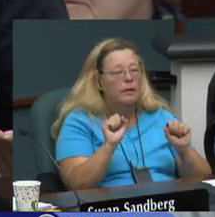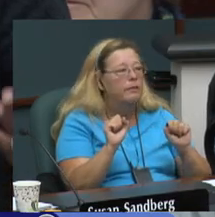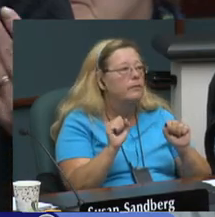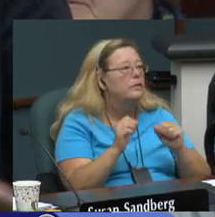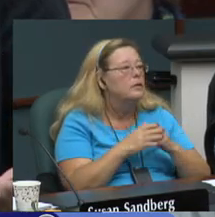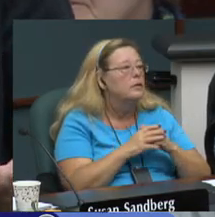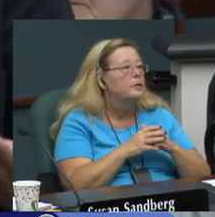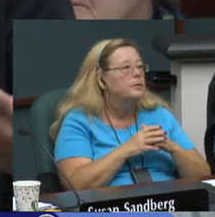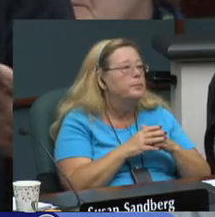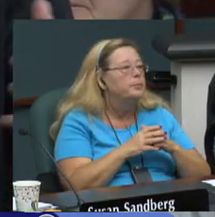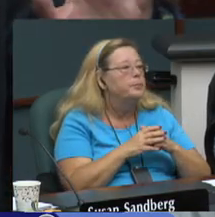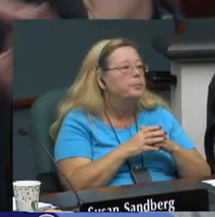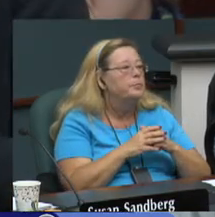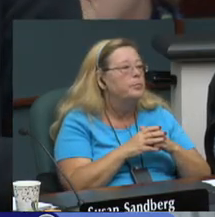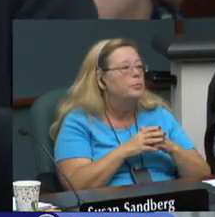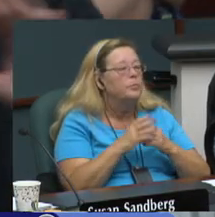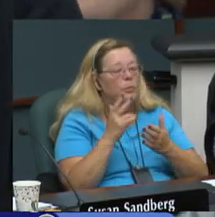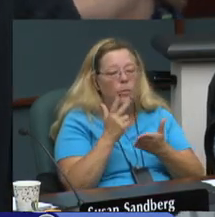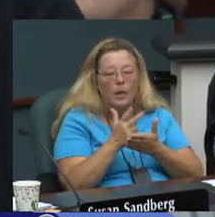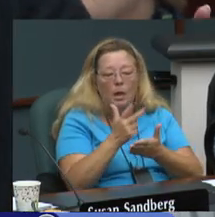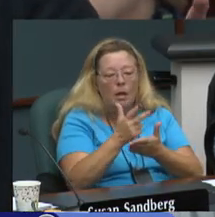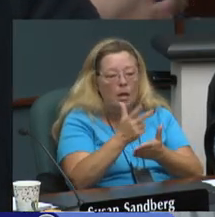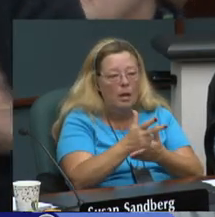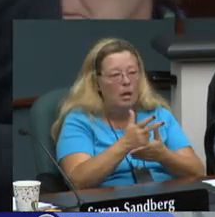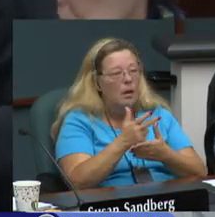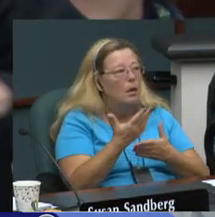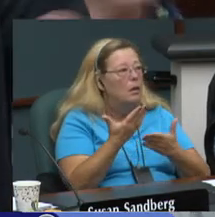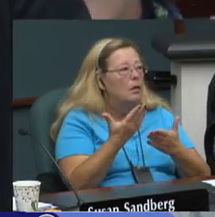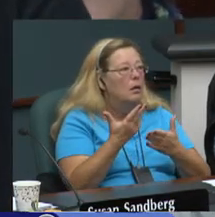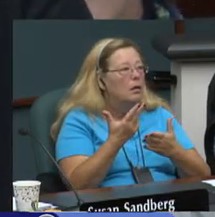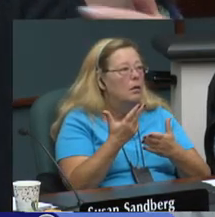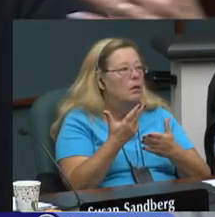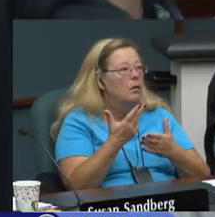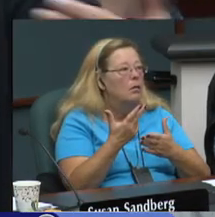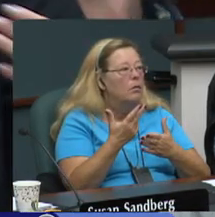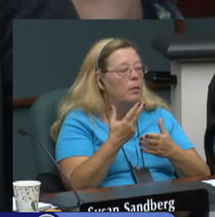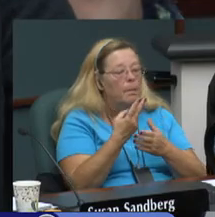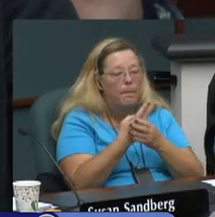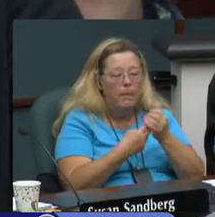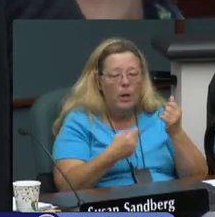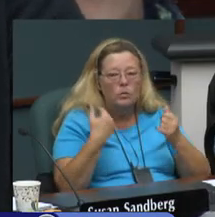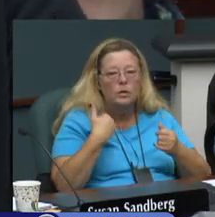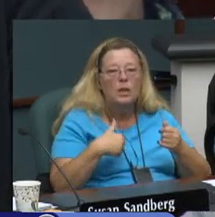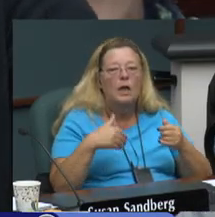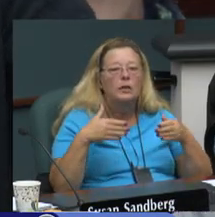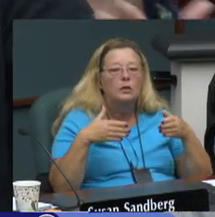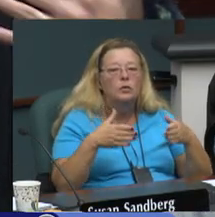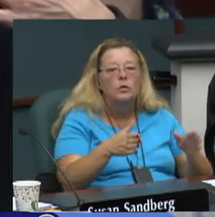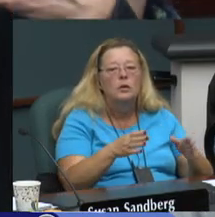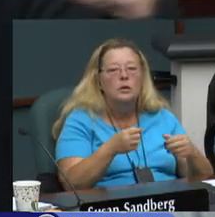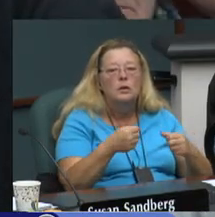part cars are parked along the along both sides of the street children are